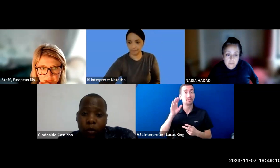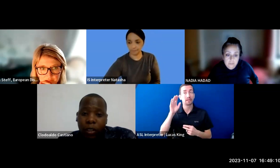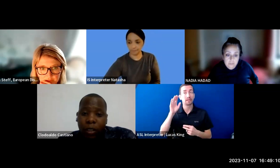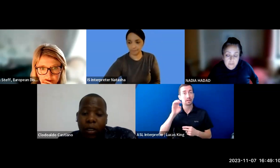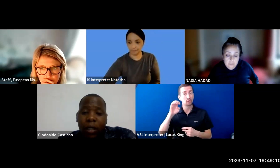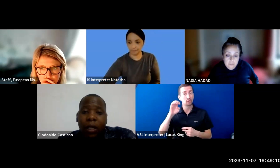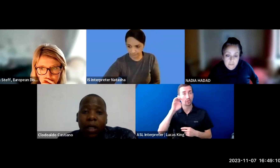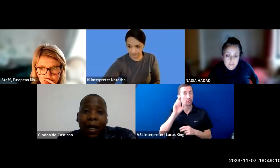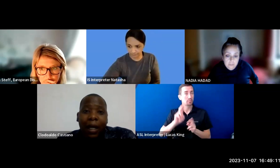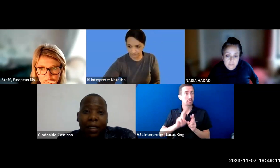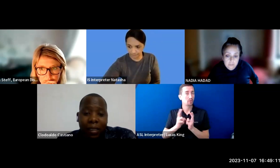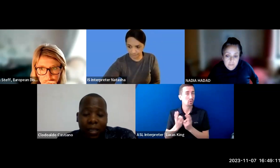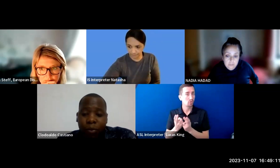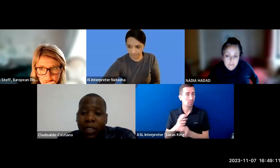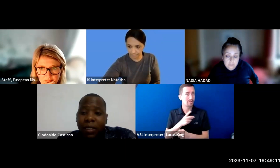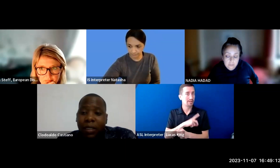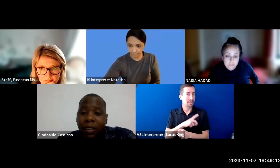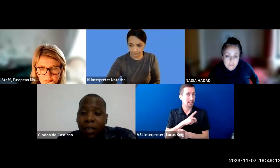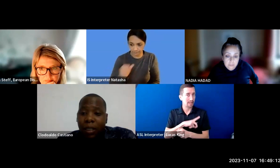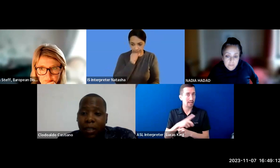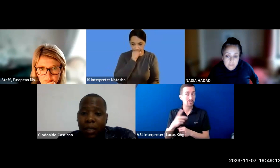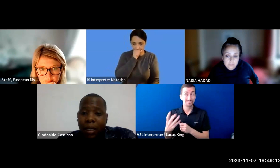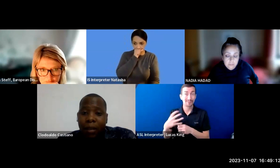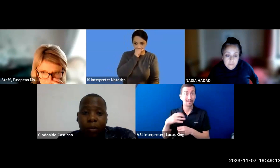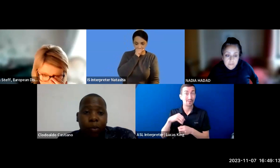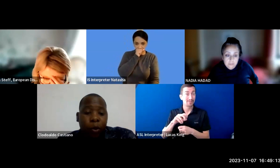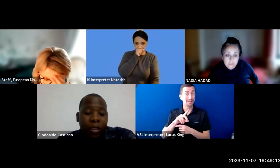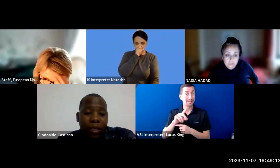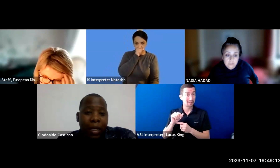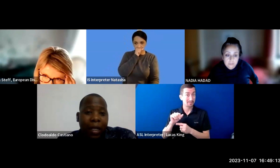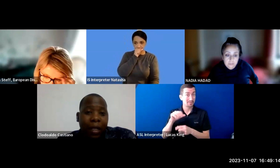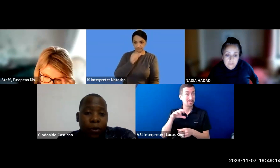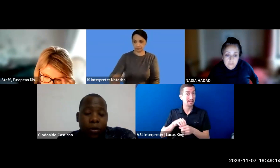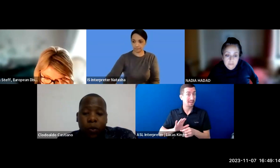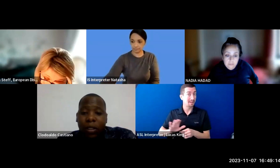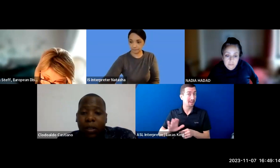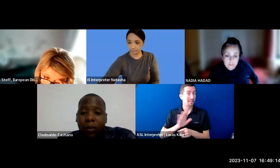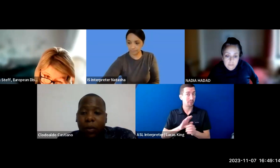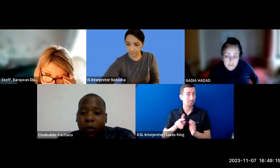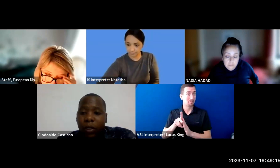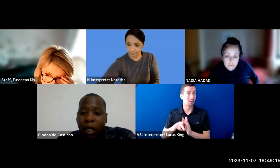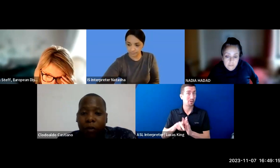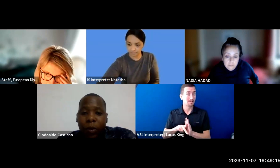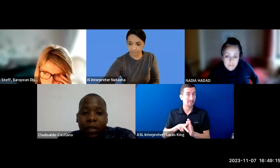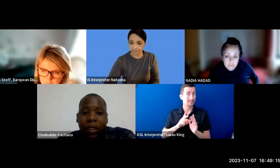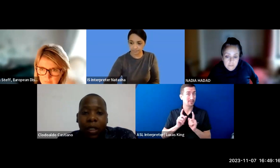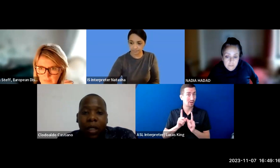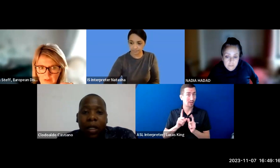including disability in their policy dialogues with the government.